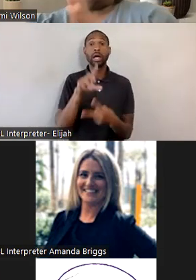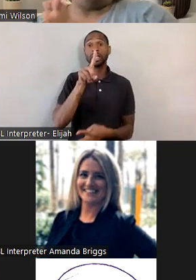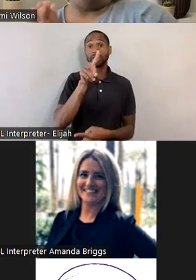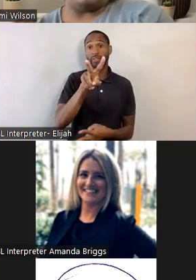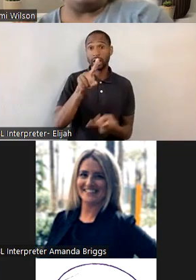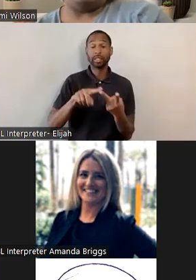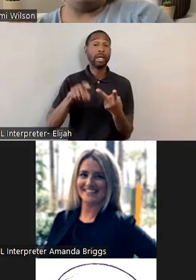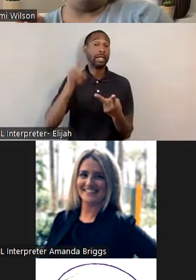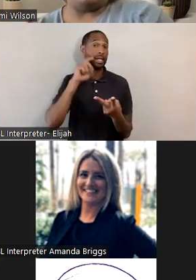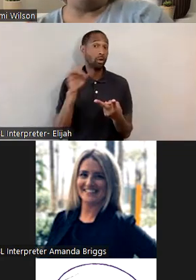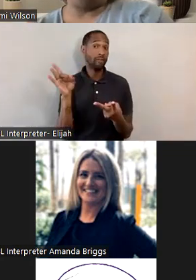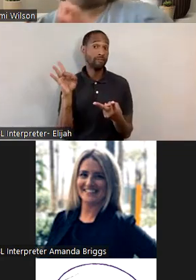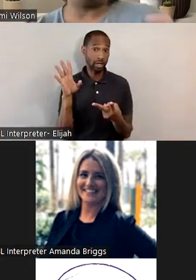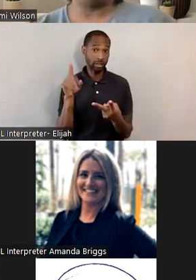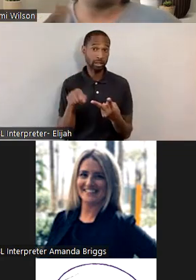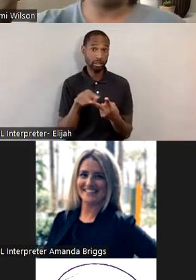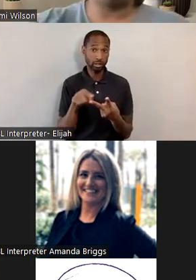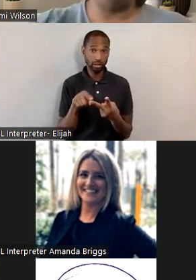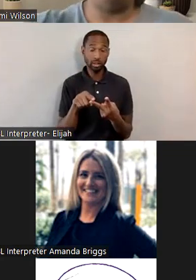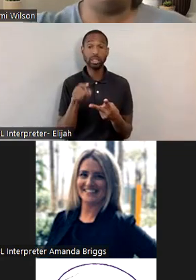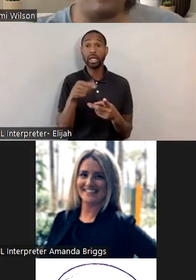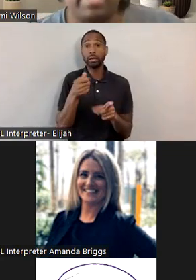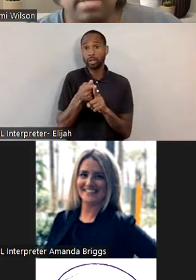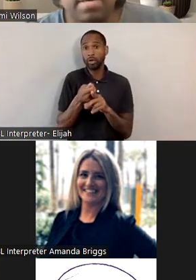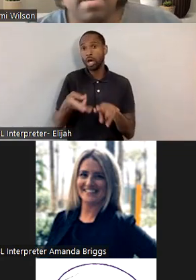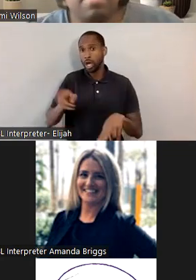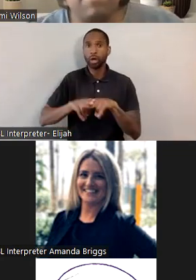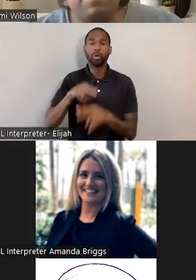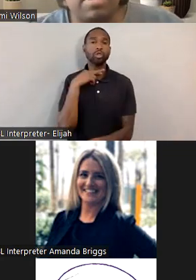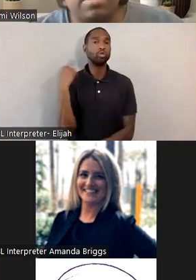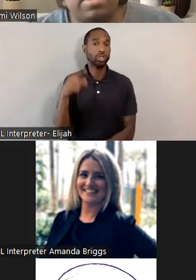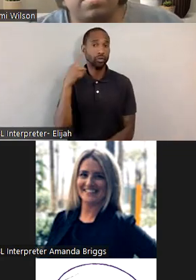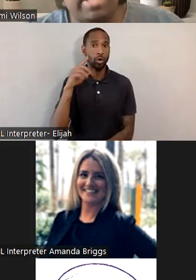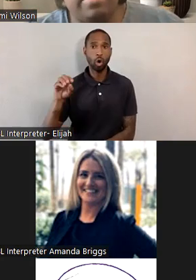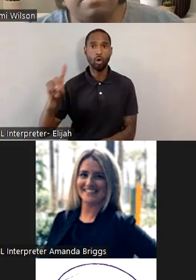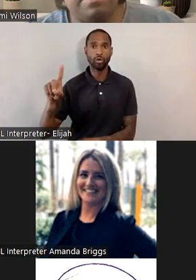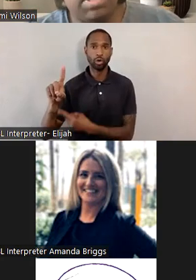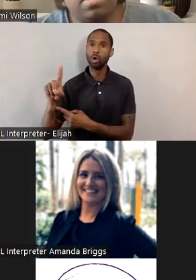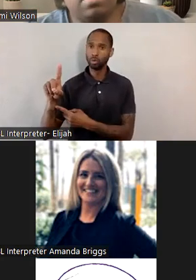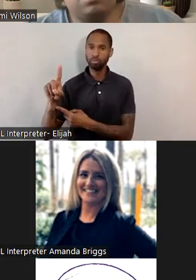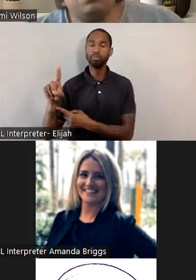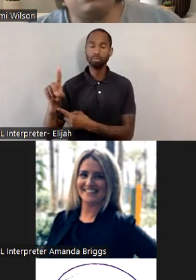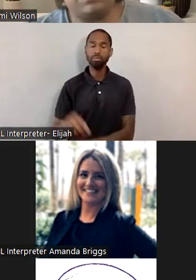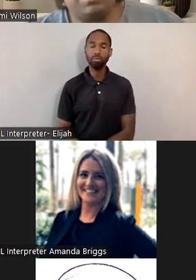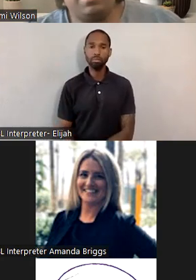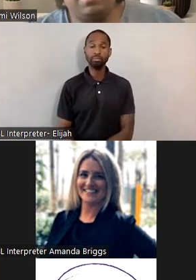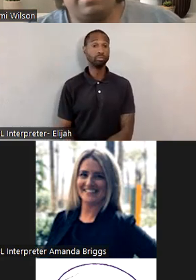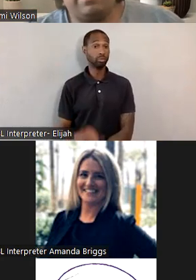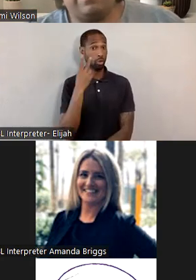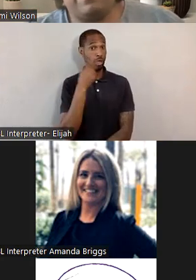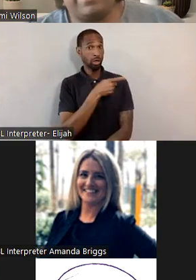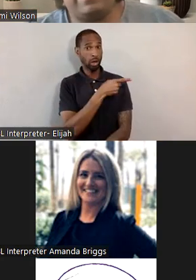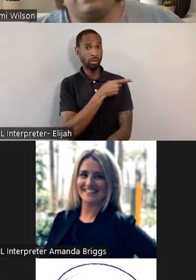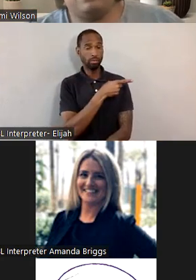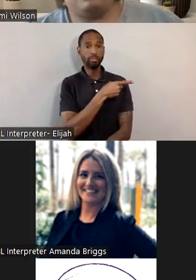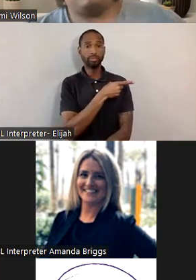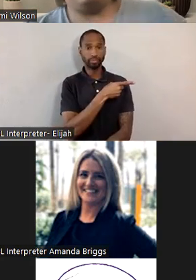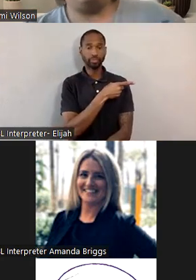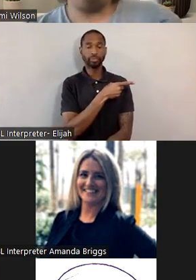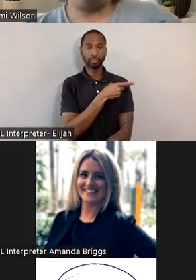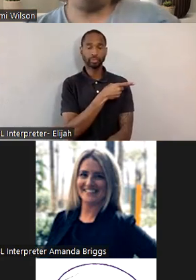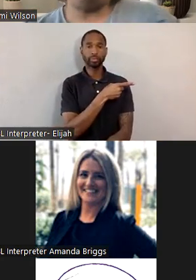sexual violence are at an increased risk of overdose as well. So you'll see here that people